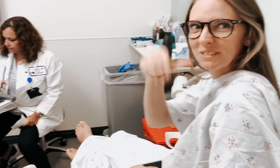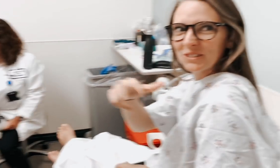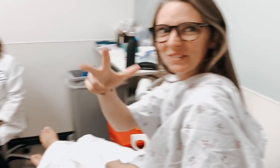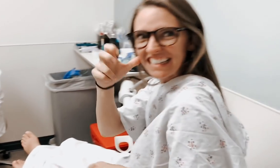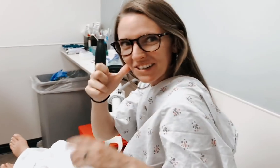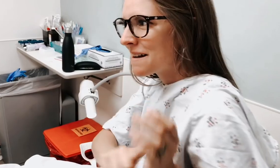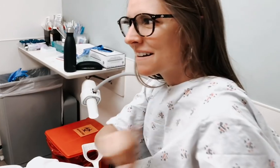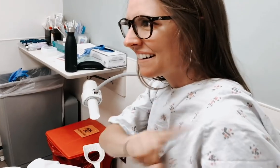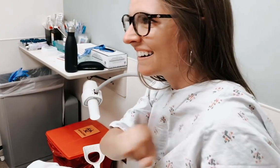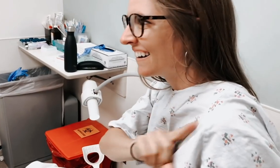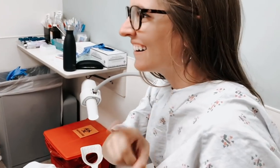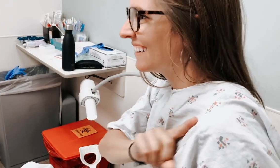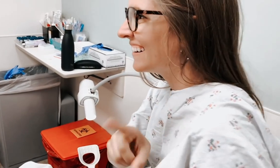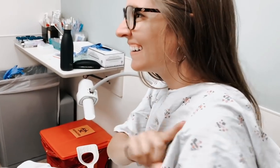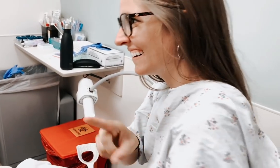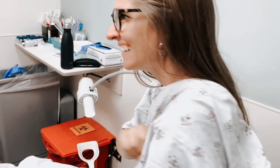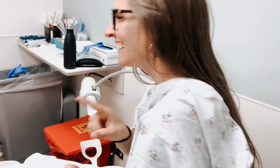Weird to actually hear the heart beating!